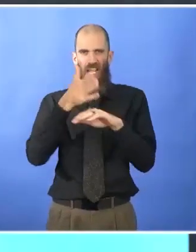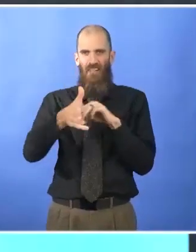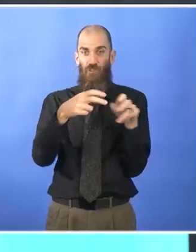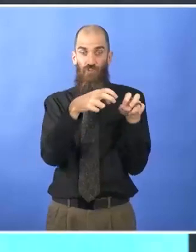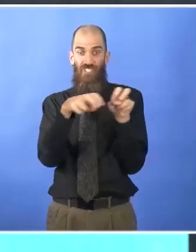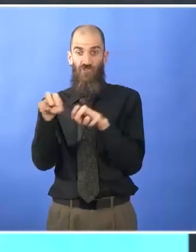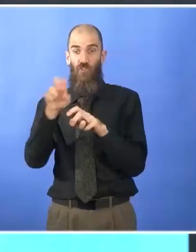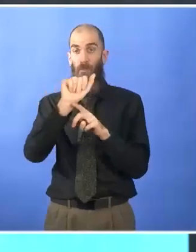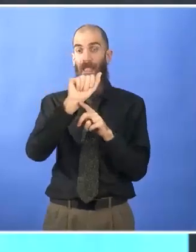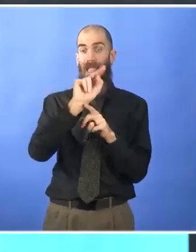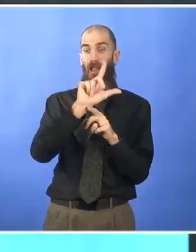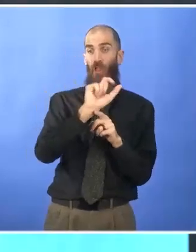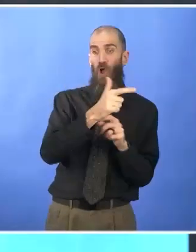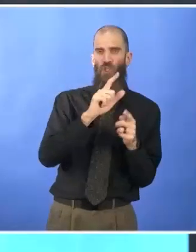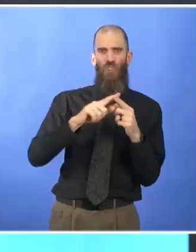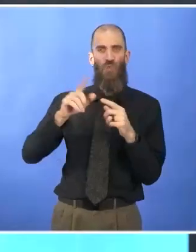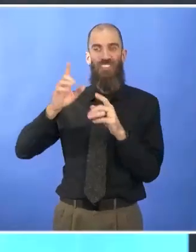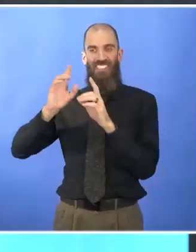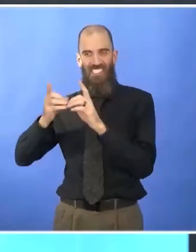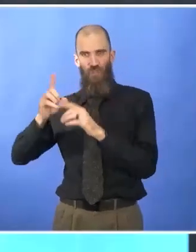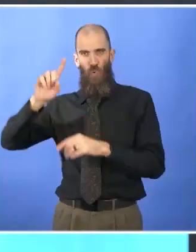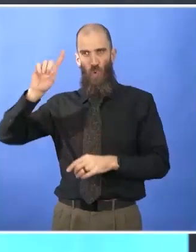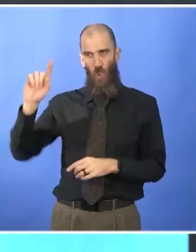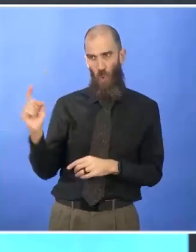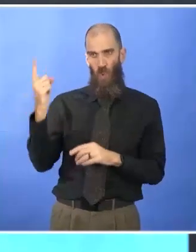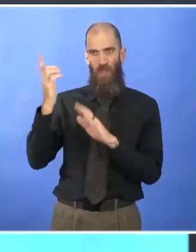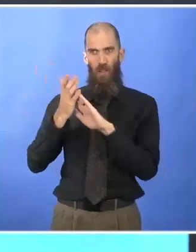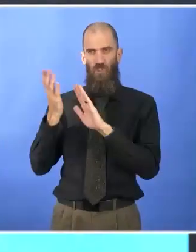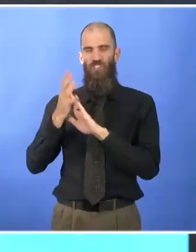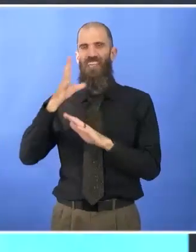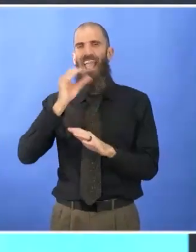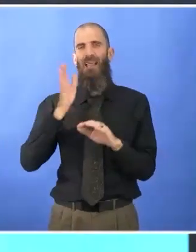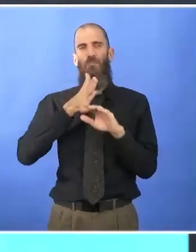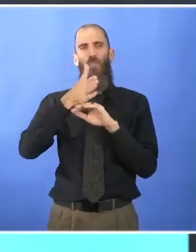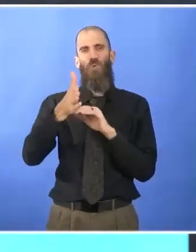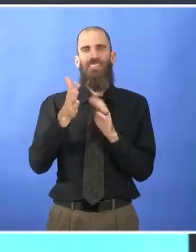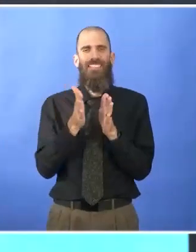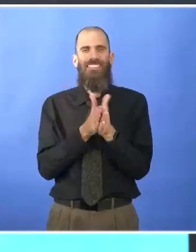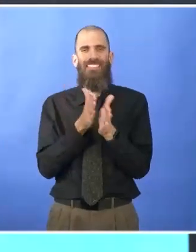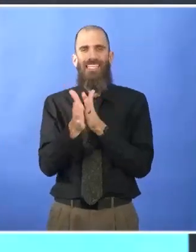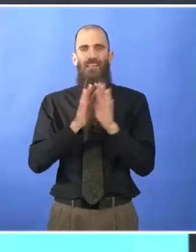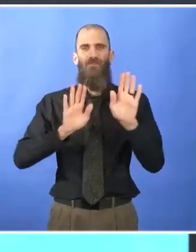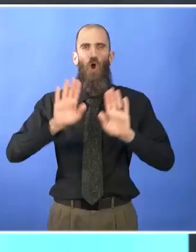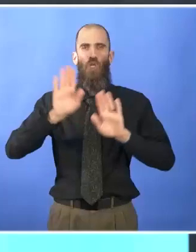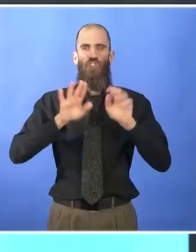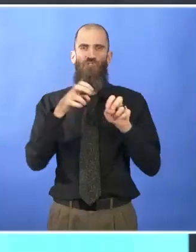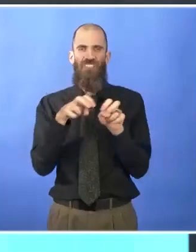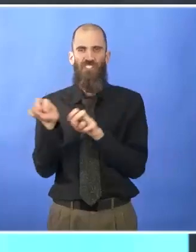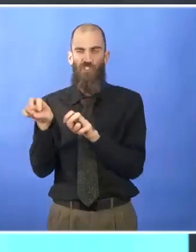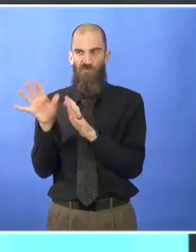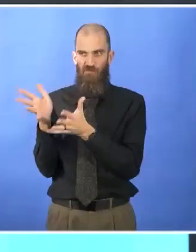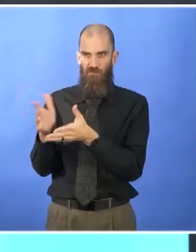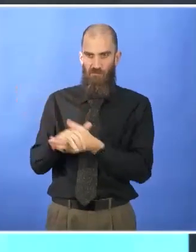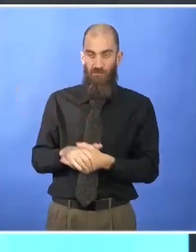DIGITAL ONLY OPERATIONS IN THE POST TRANSITION. EMILY HARRIS WILL PRESENT THE ITEM.